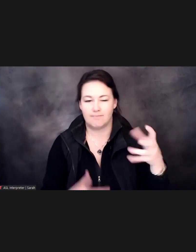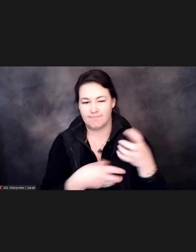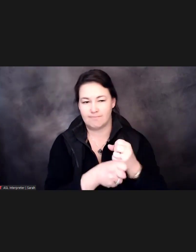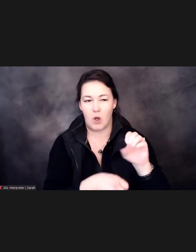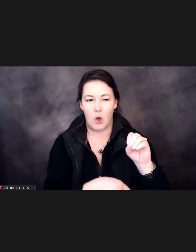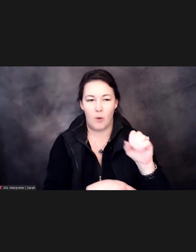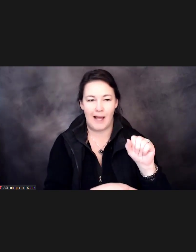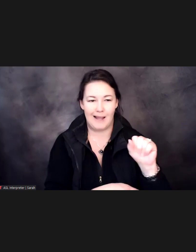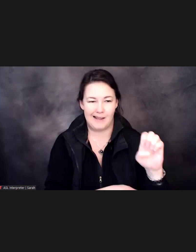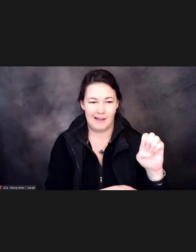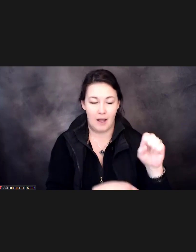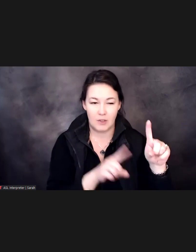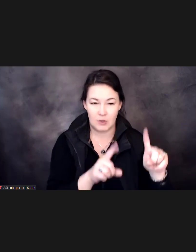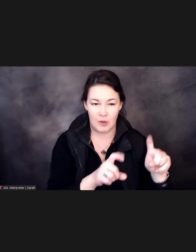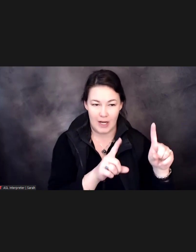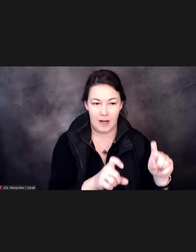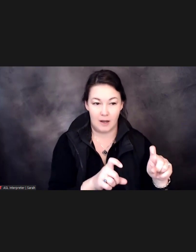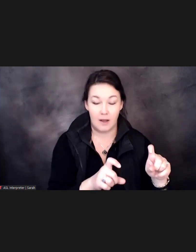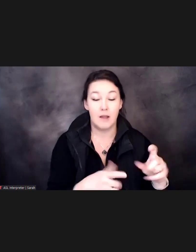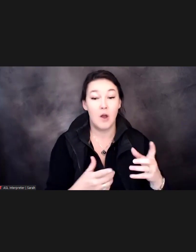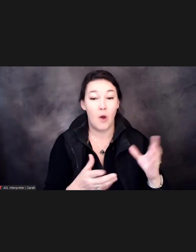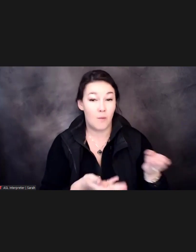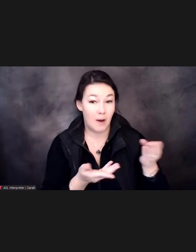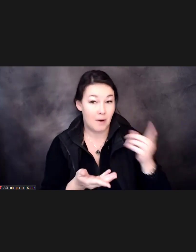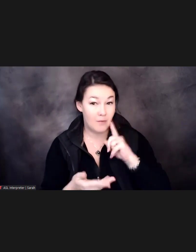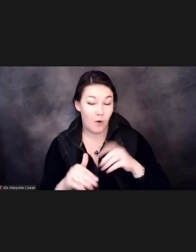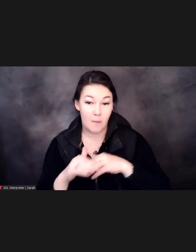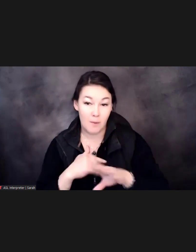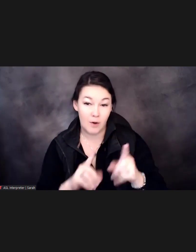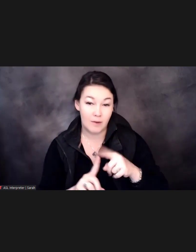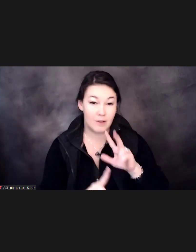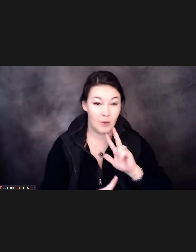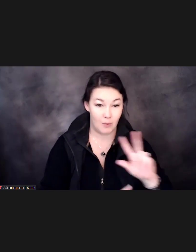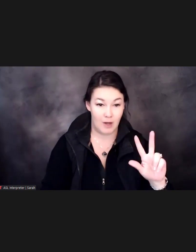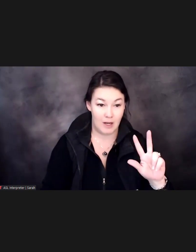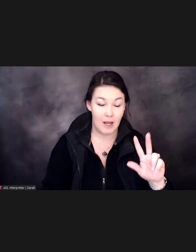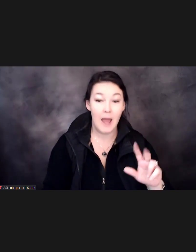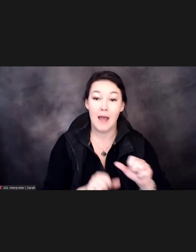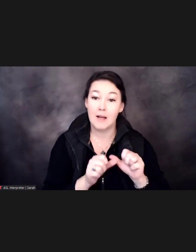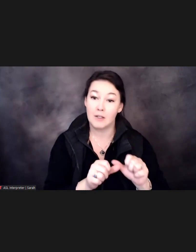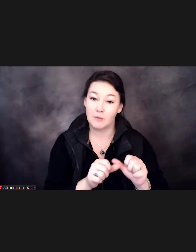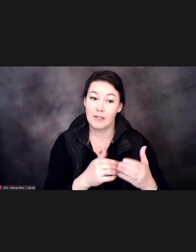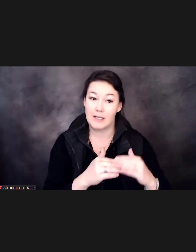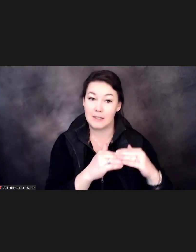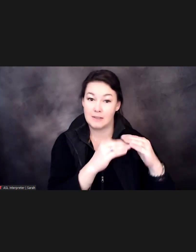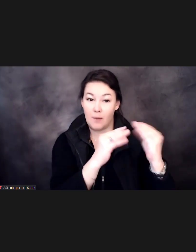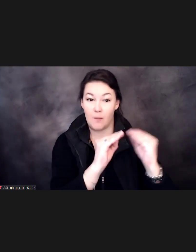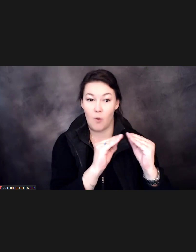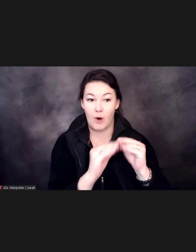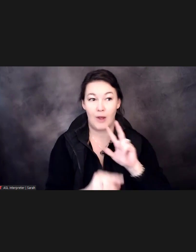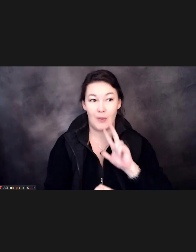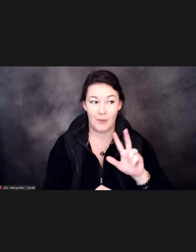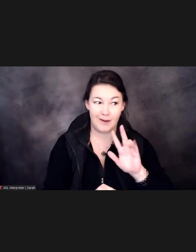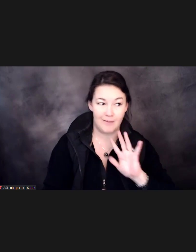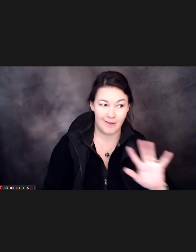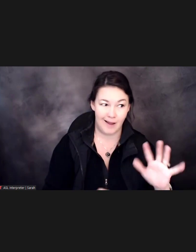recommended method for children birth to 3 years of age and increasingly recommended for children 3 to 5 years of age as well.